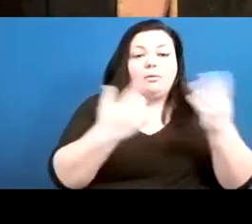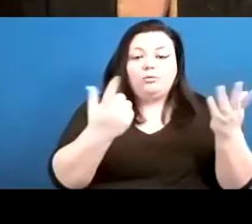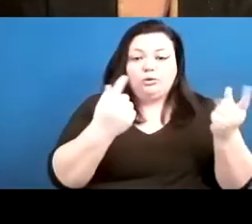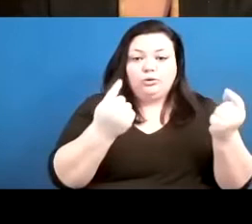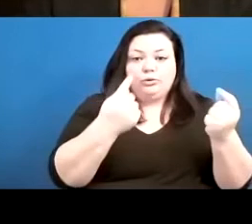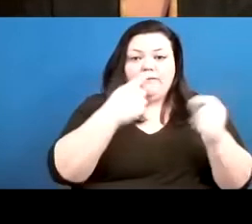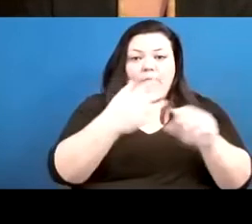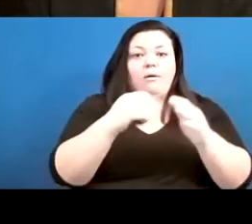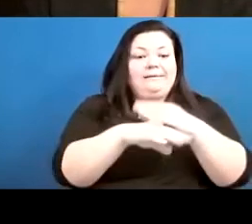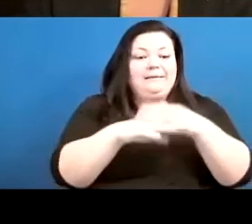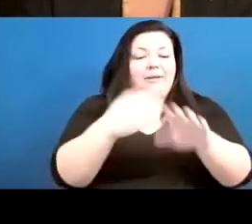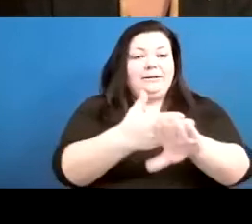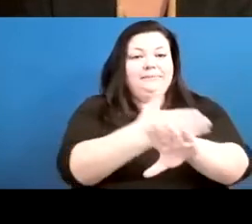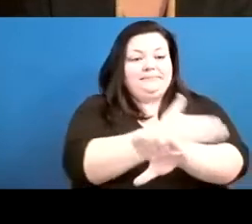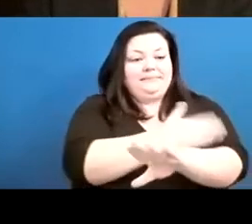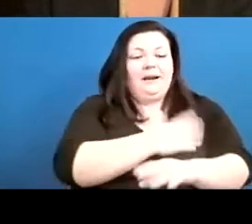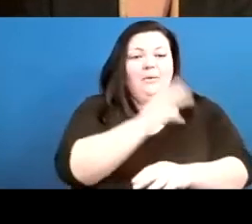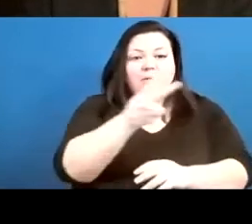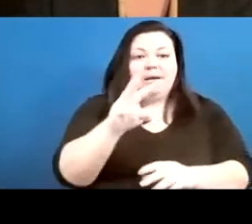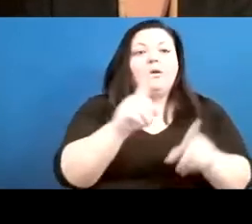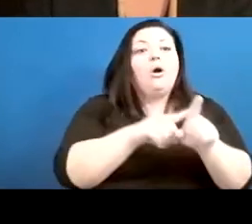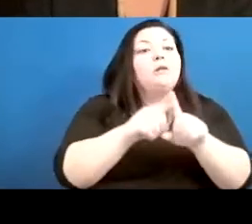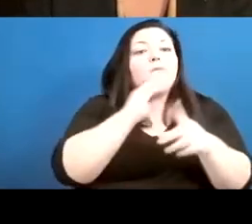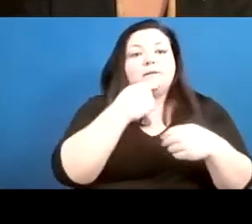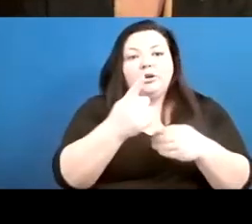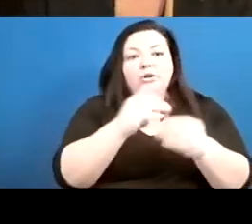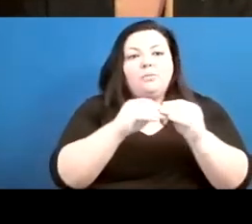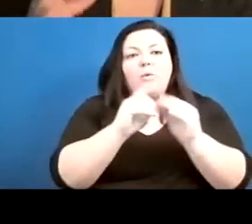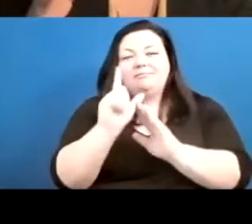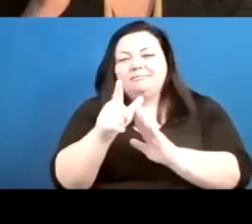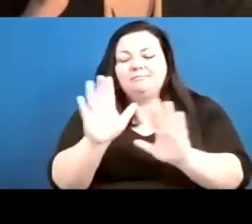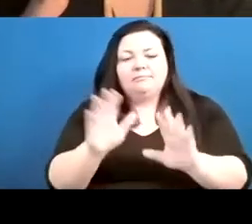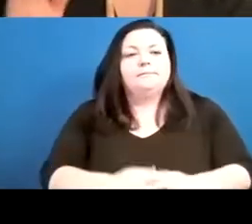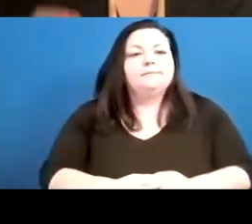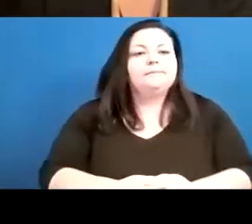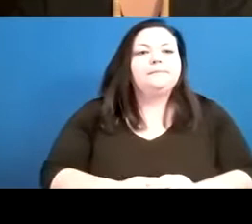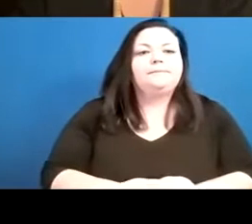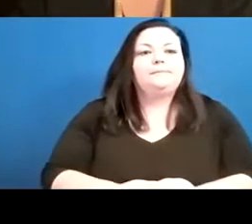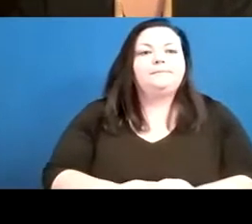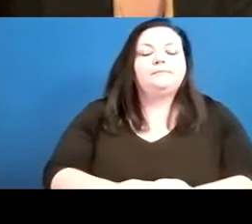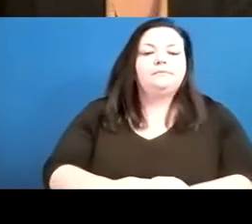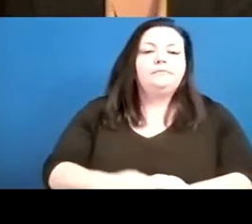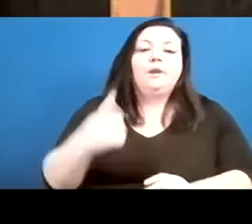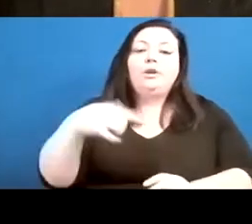literary landscape on our website and I'm also going to tell you more about it in just a second. You can support this work by signing up